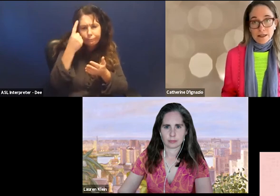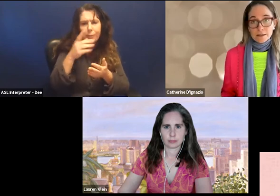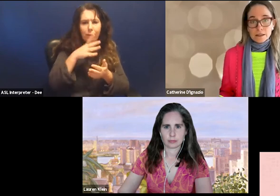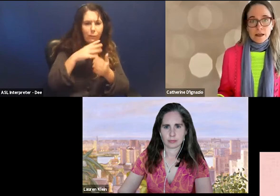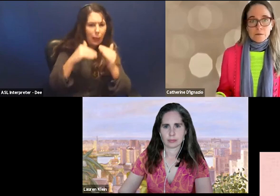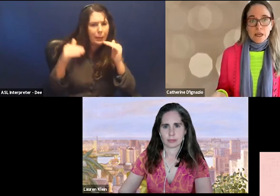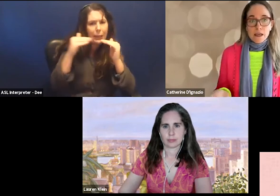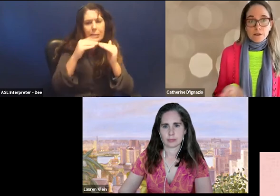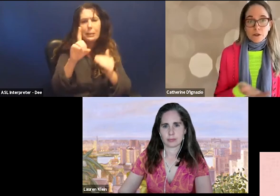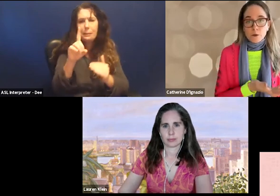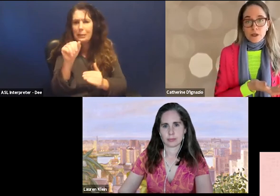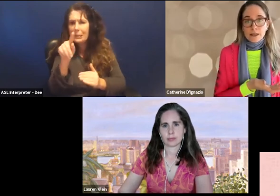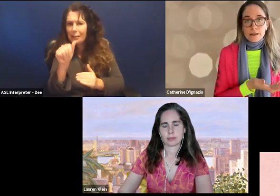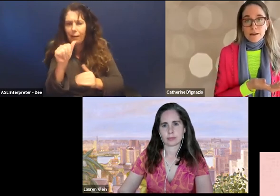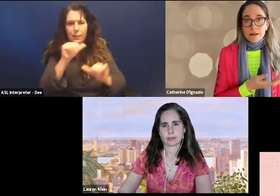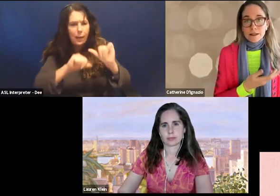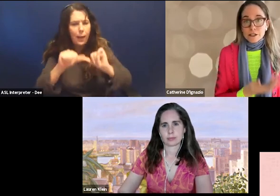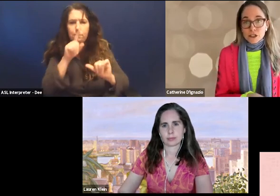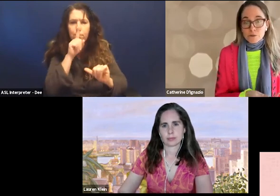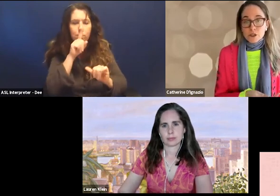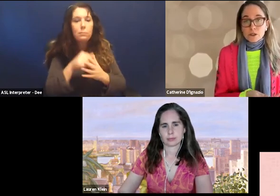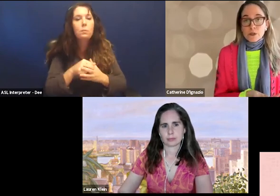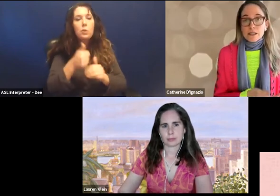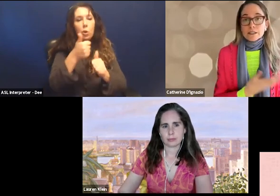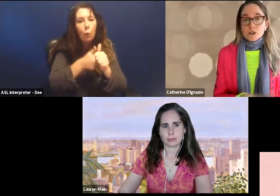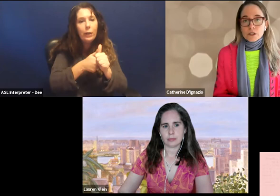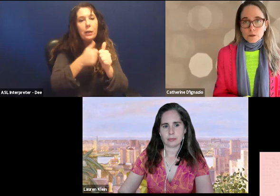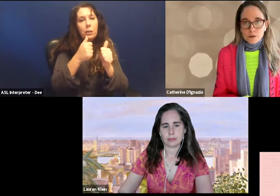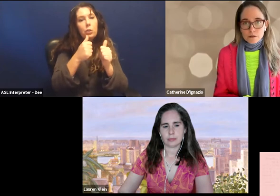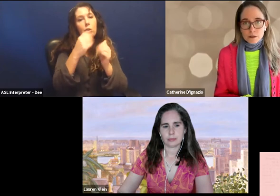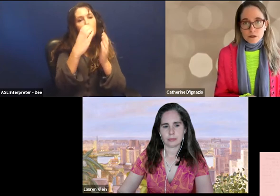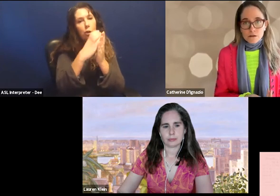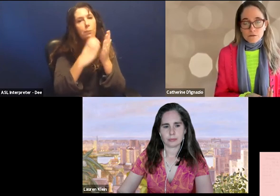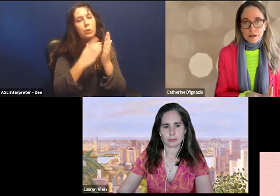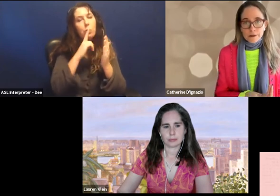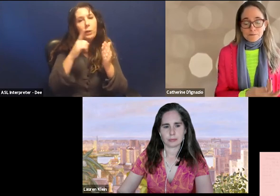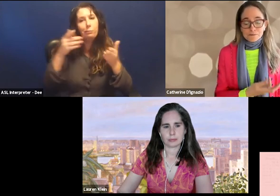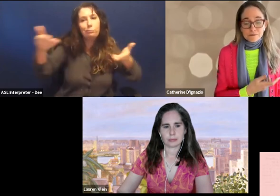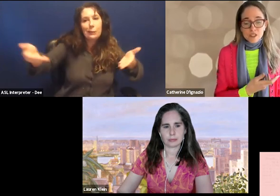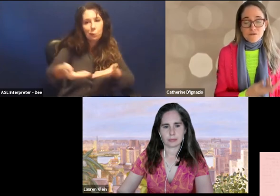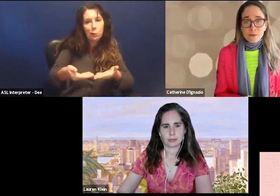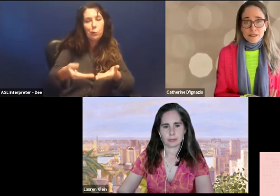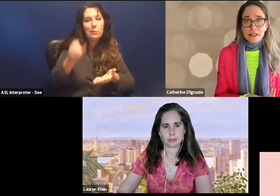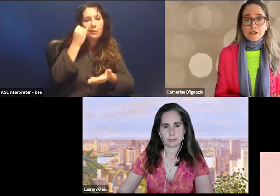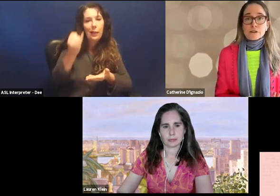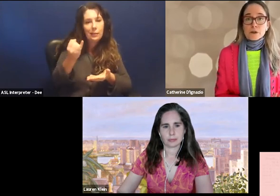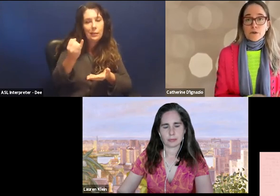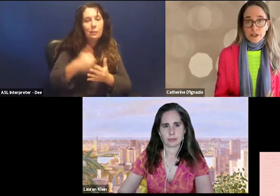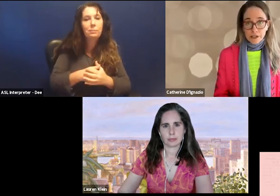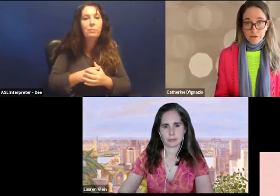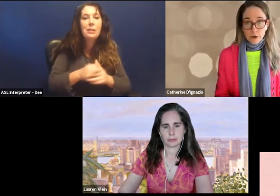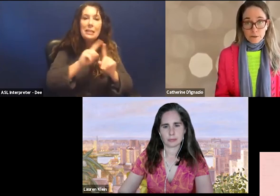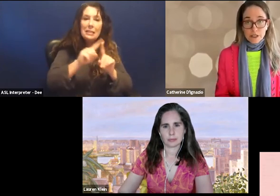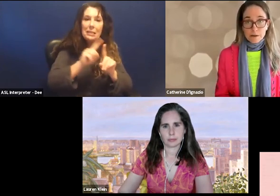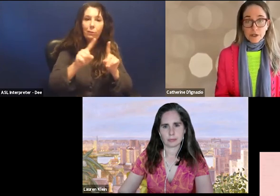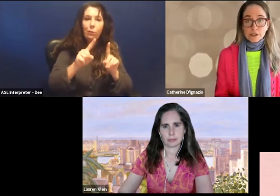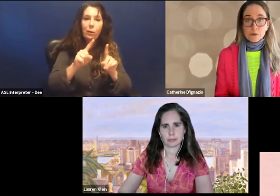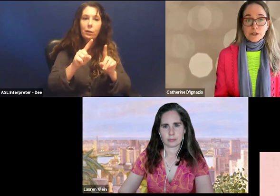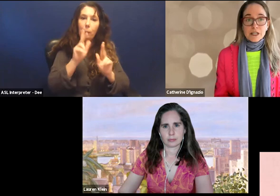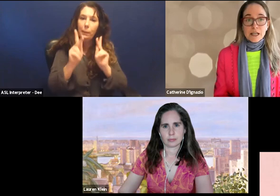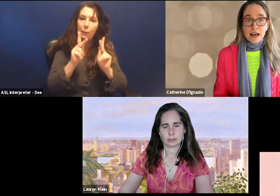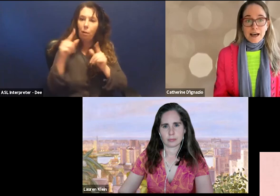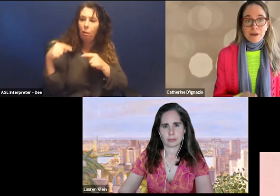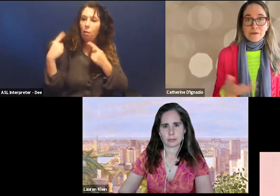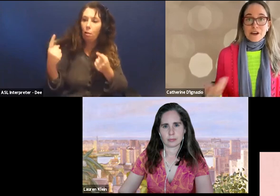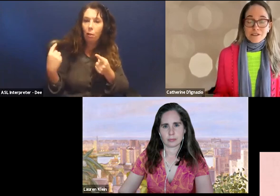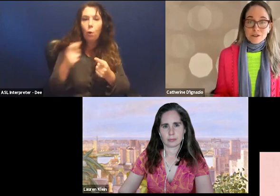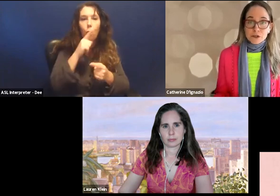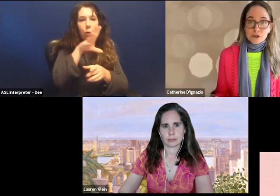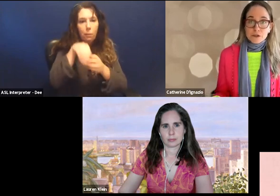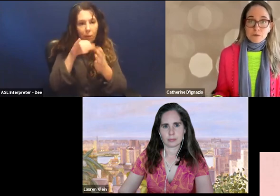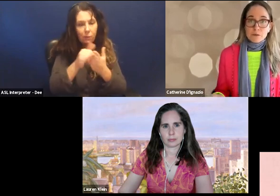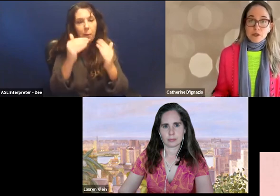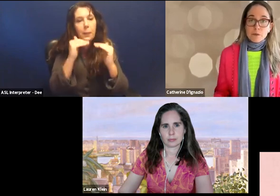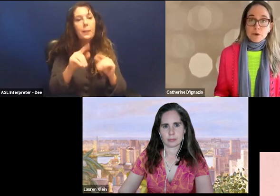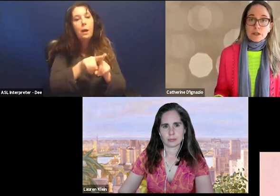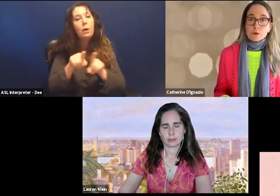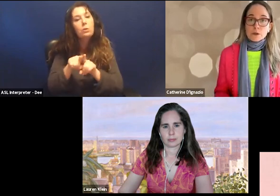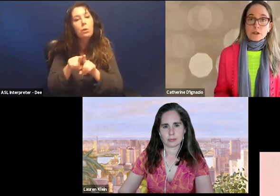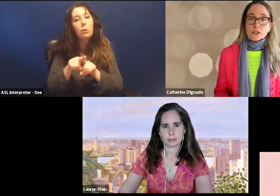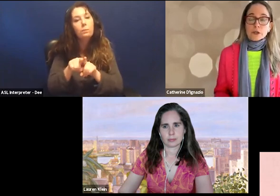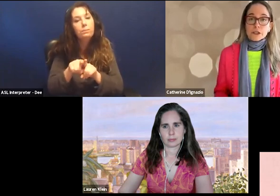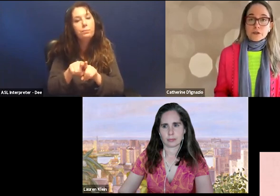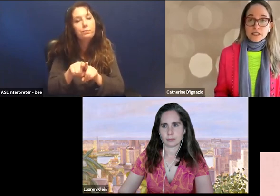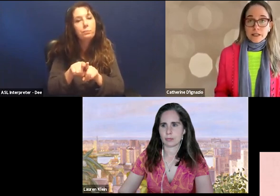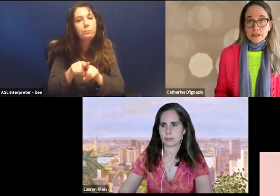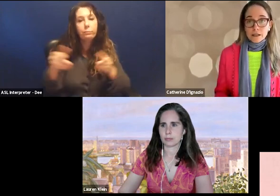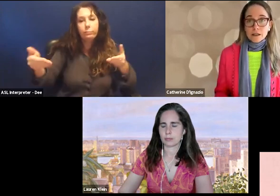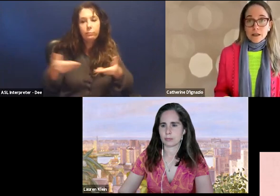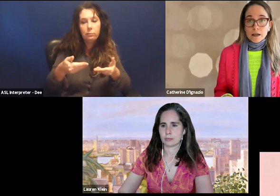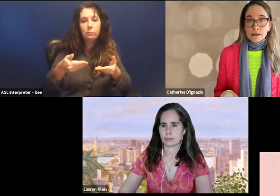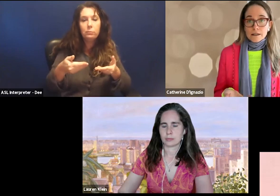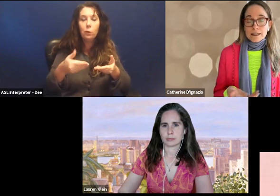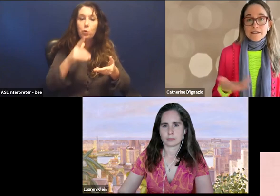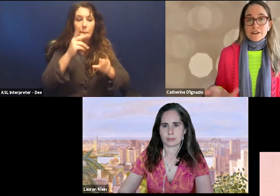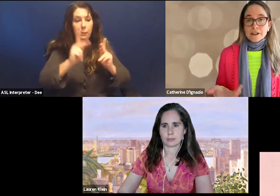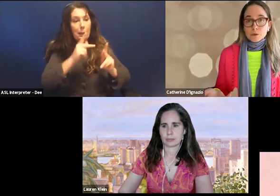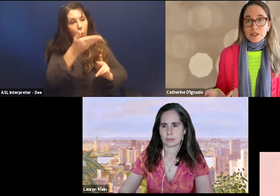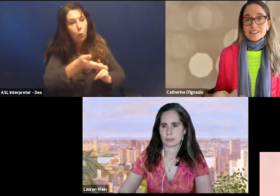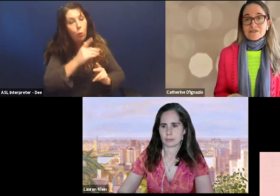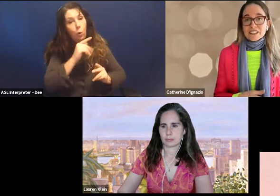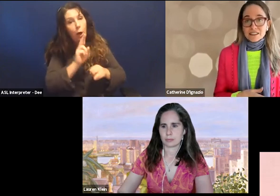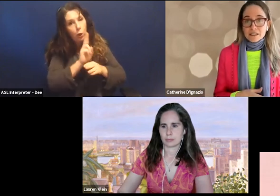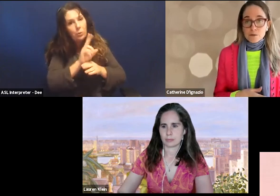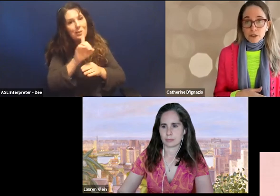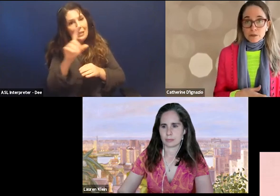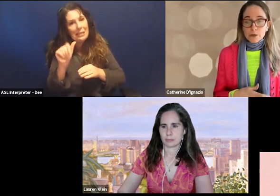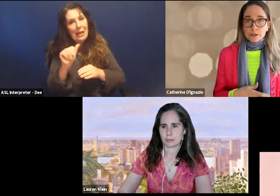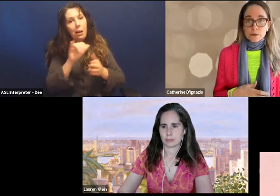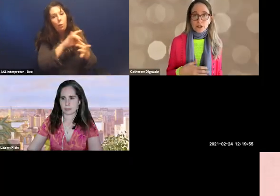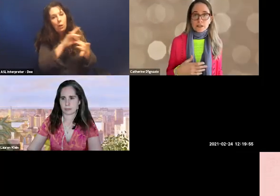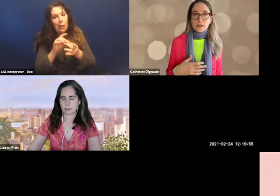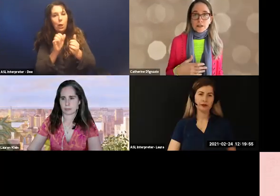And so, in each chapter we introduce some of the feminist thinkers who have really informed that principle. And then we also introduced some of the people in the world who are using data in various ways that relate to that principle and so we try to demonstrate